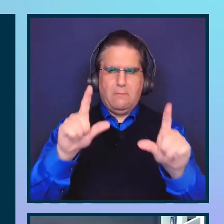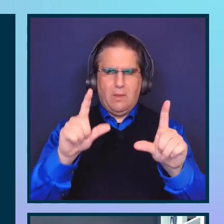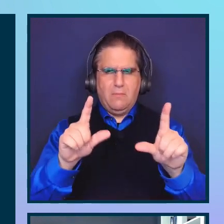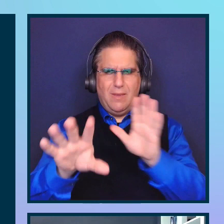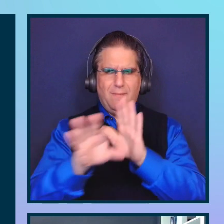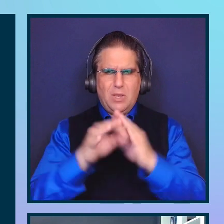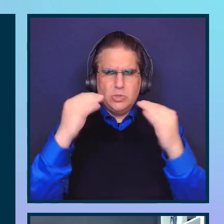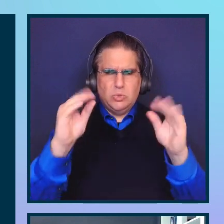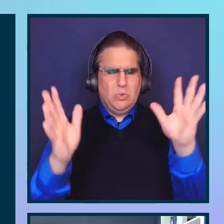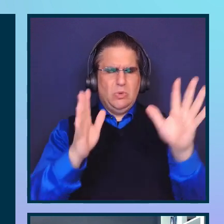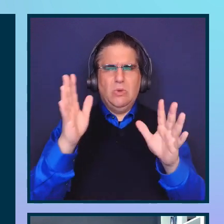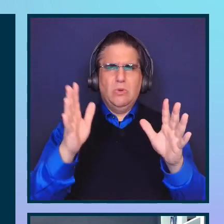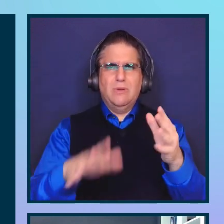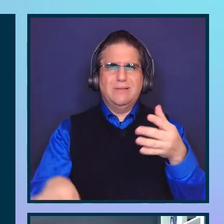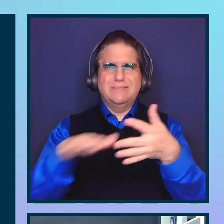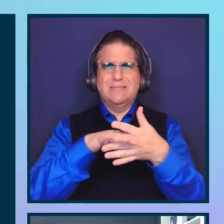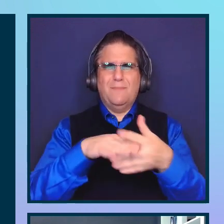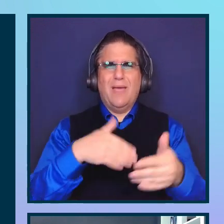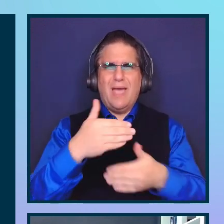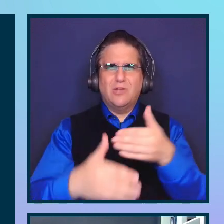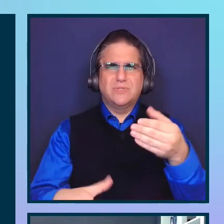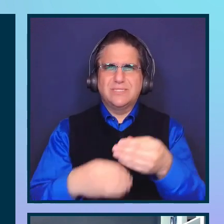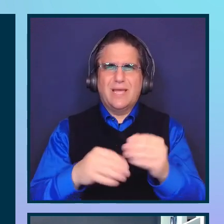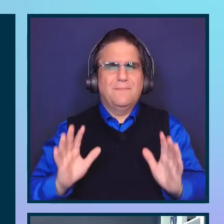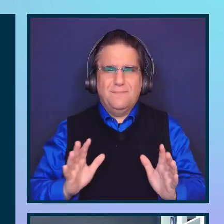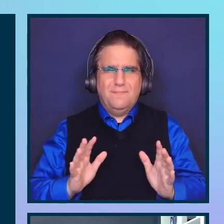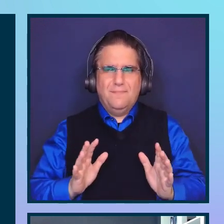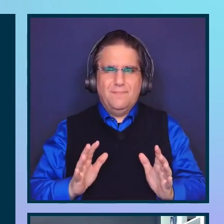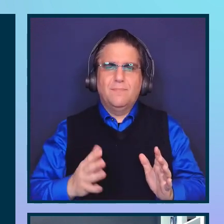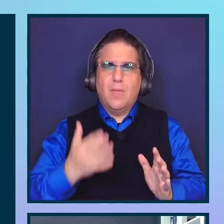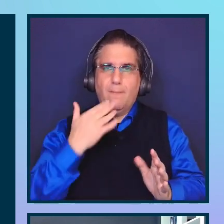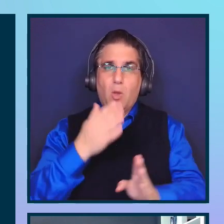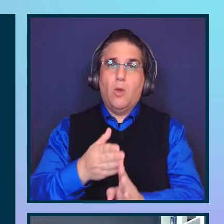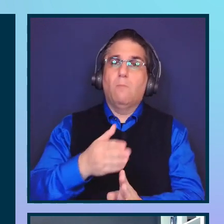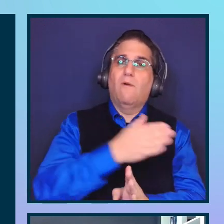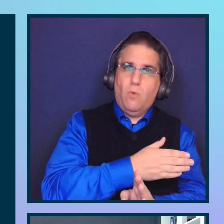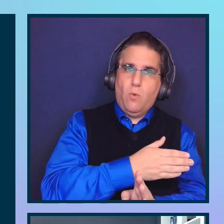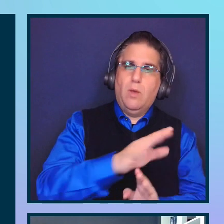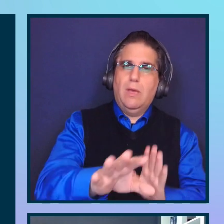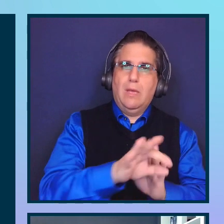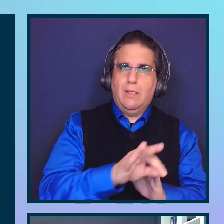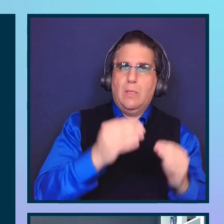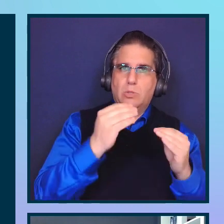choose your store when you wanna have these items delivered. So let's try to avoid that by shifting to the beginning